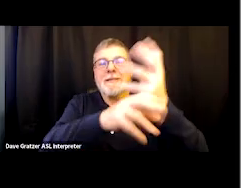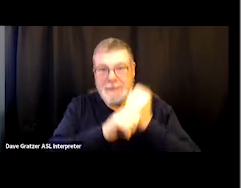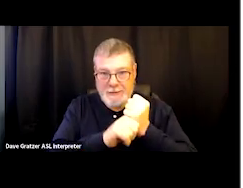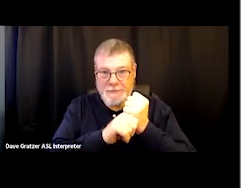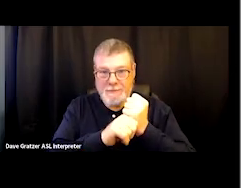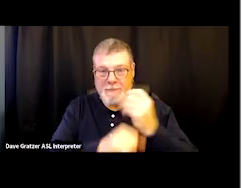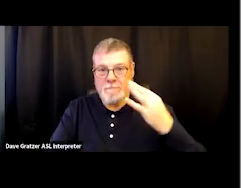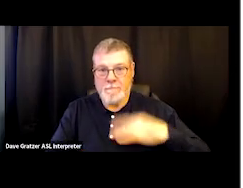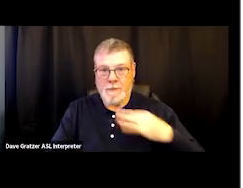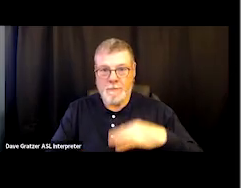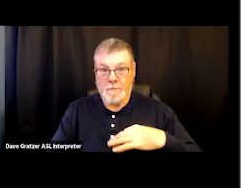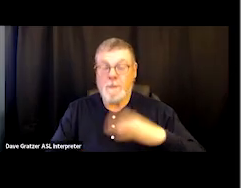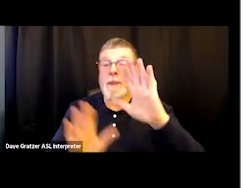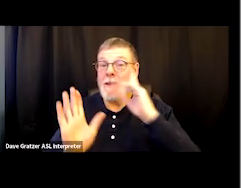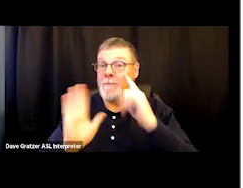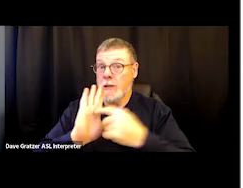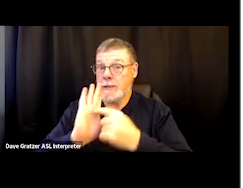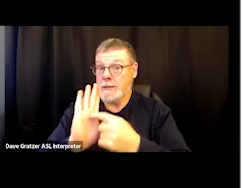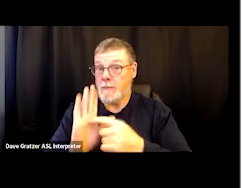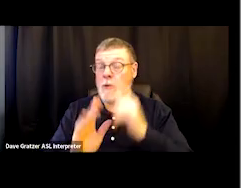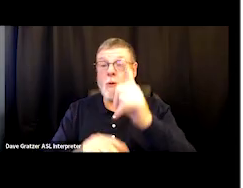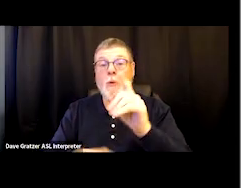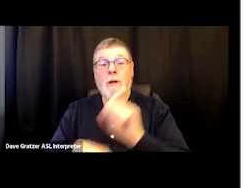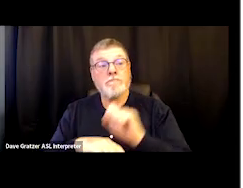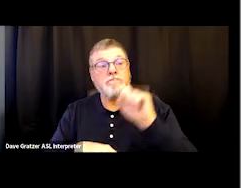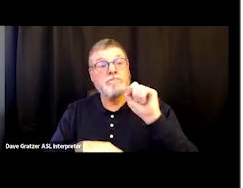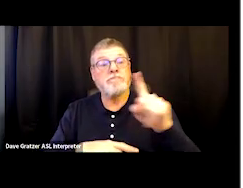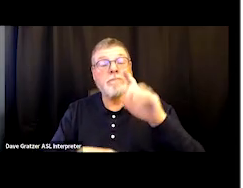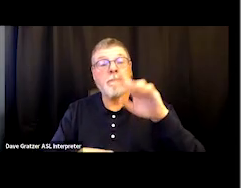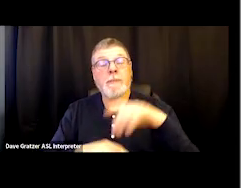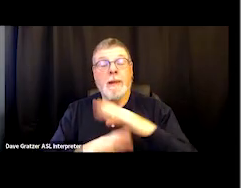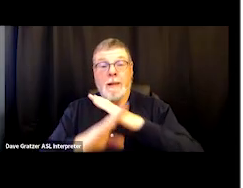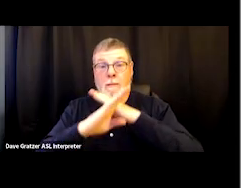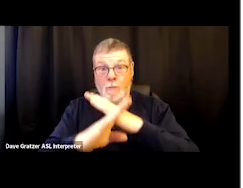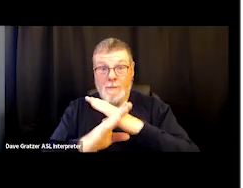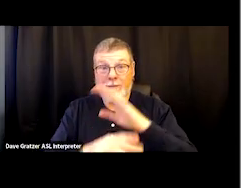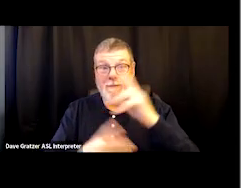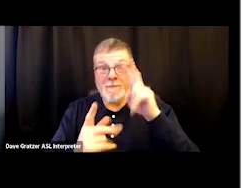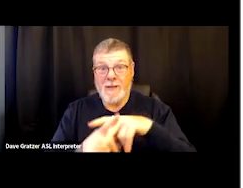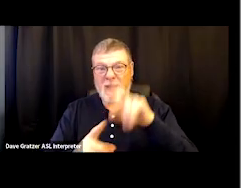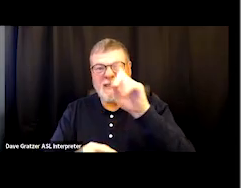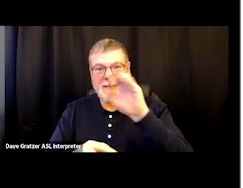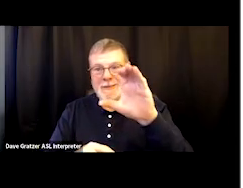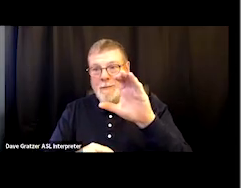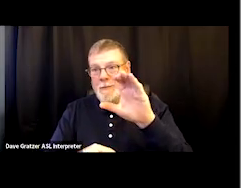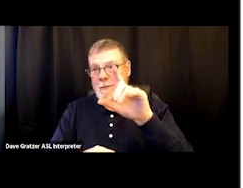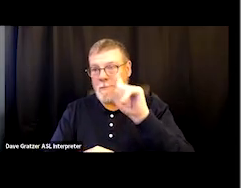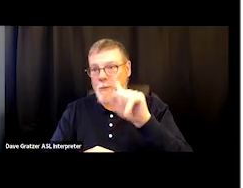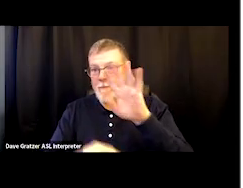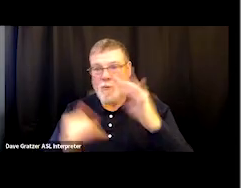So for example, if you set someone's protective filing date today in December of 2024,